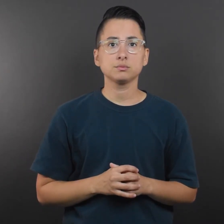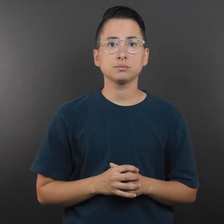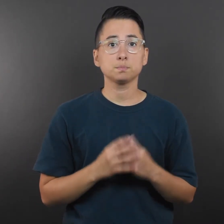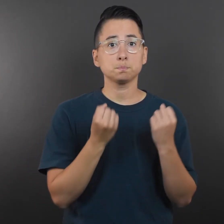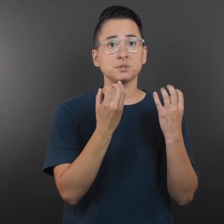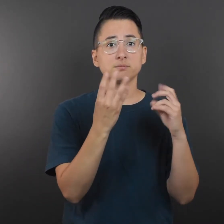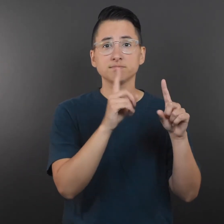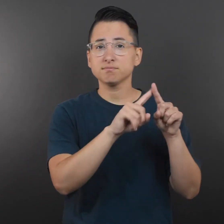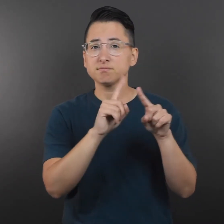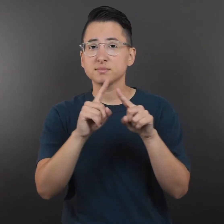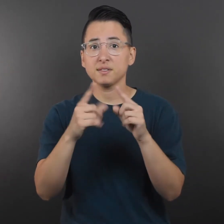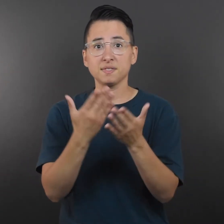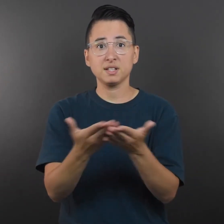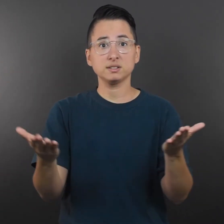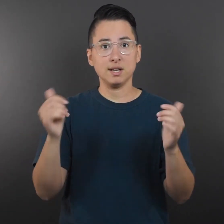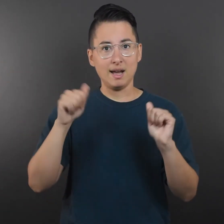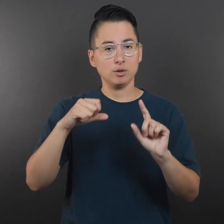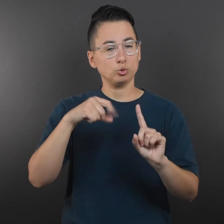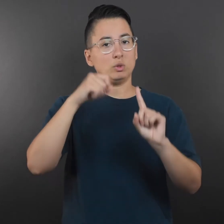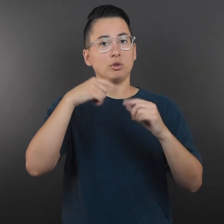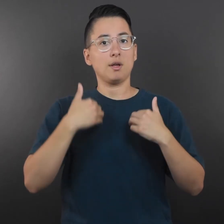There are many different things that trigger asthma in the home,